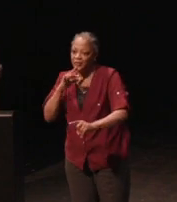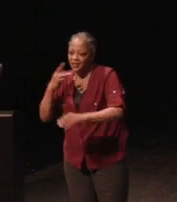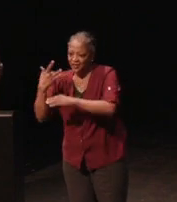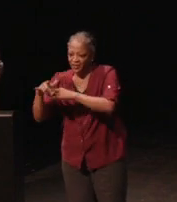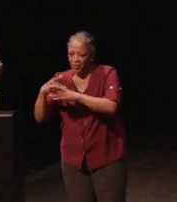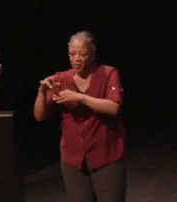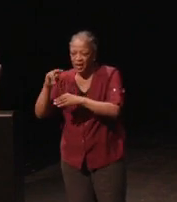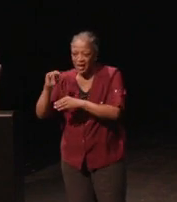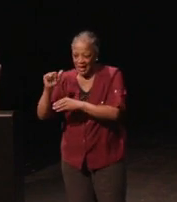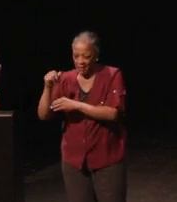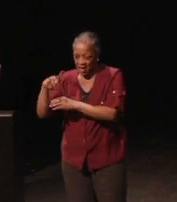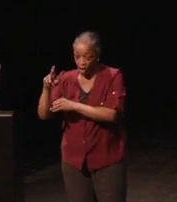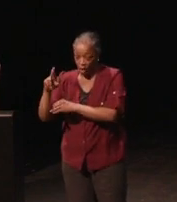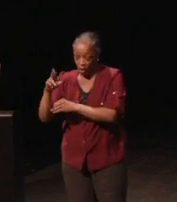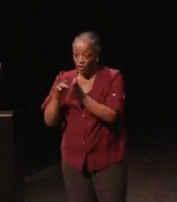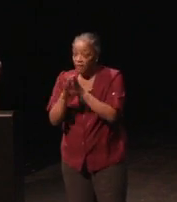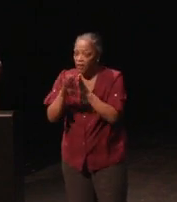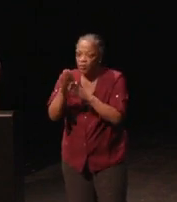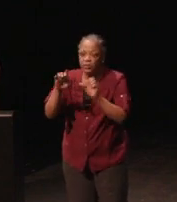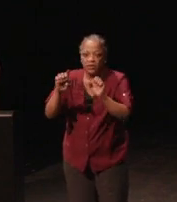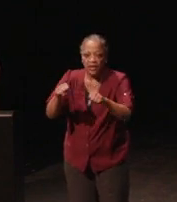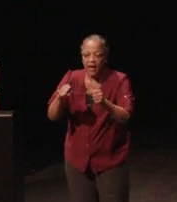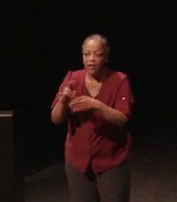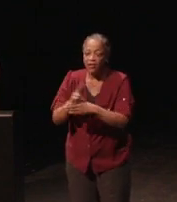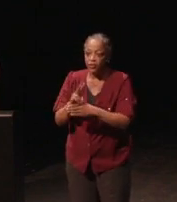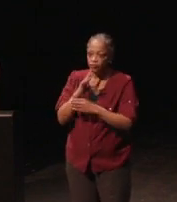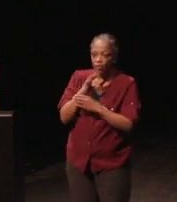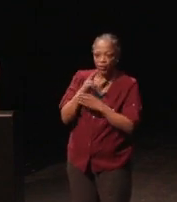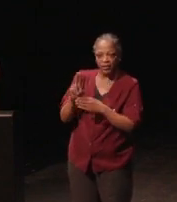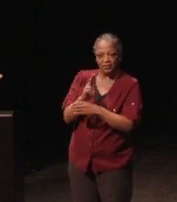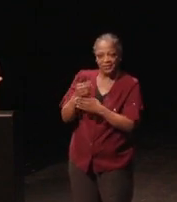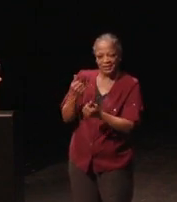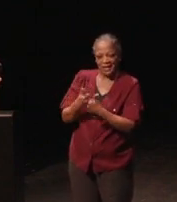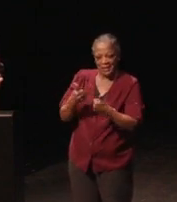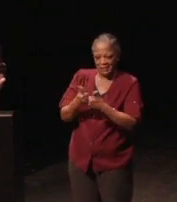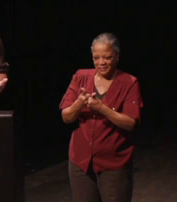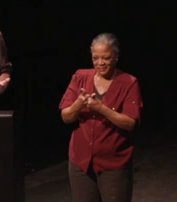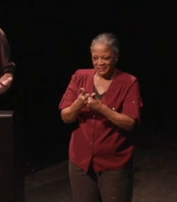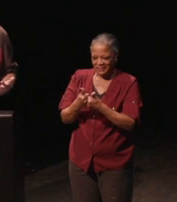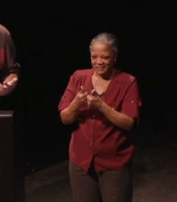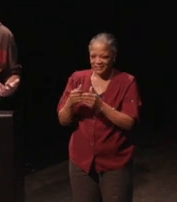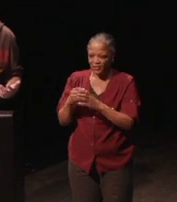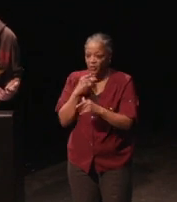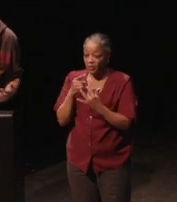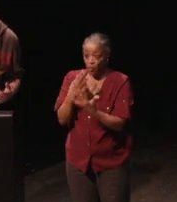So, developers now are able to have spoken UIs in games that sat there in the STK waiting to be used.